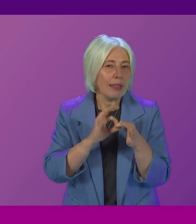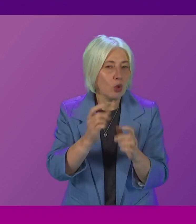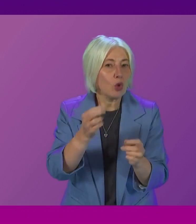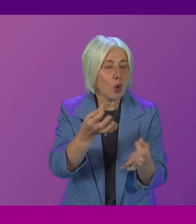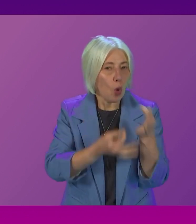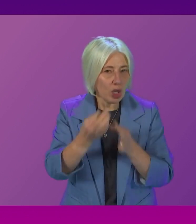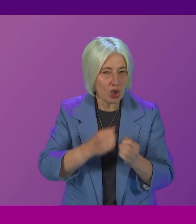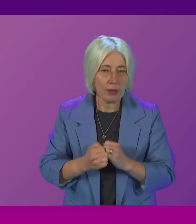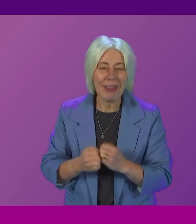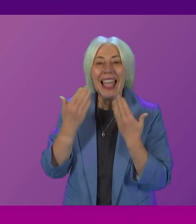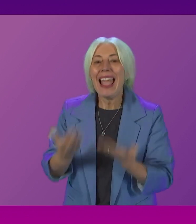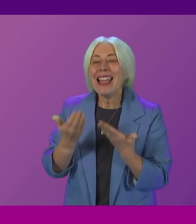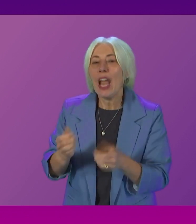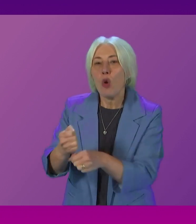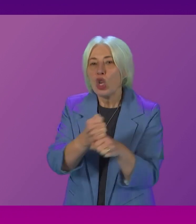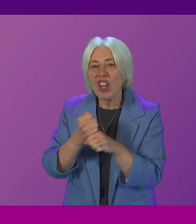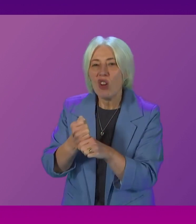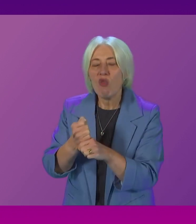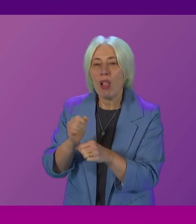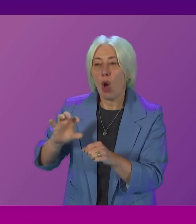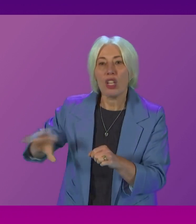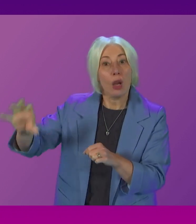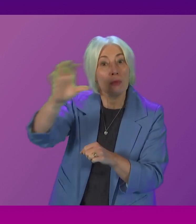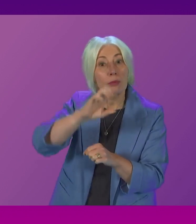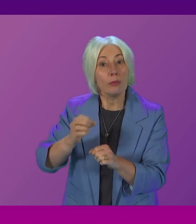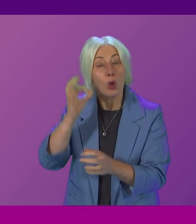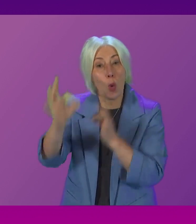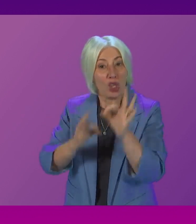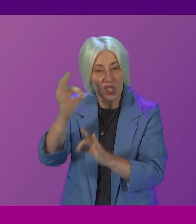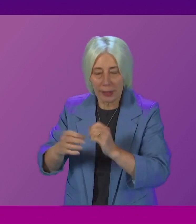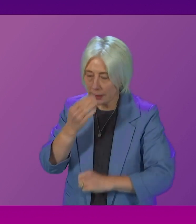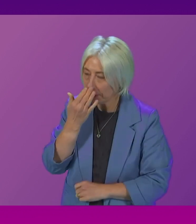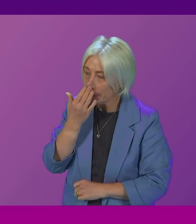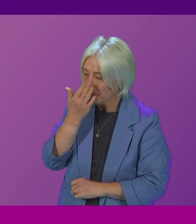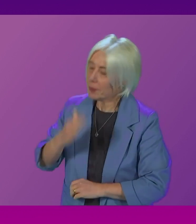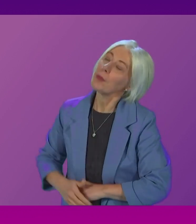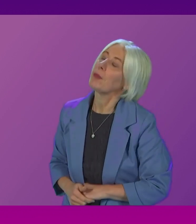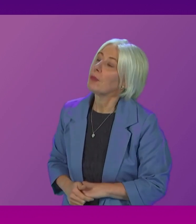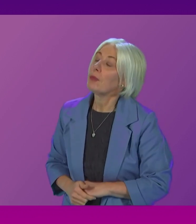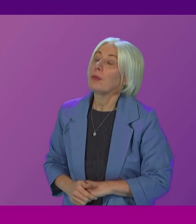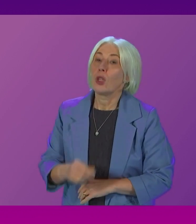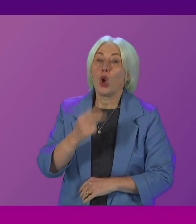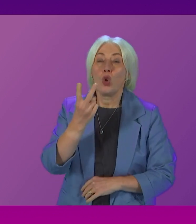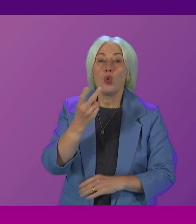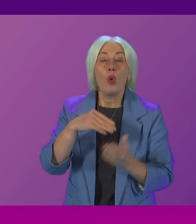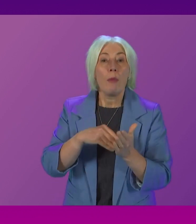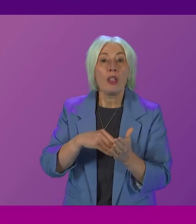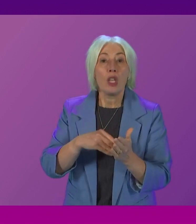We will now take general and constituency supplementary questions. According to a new survey from Which , nearly 2 million United Kingdom households are behind